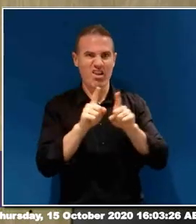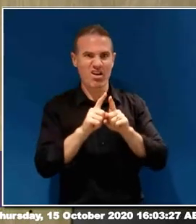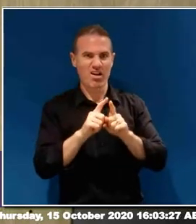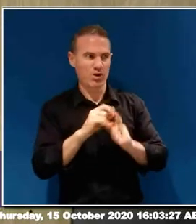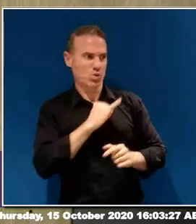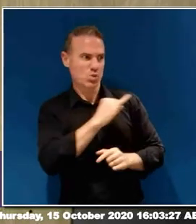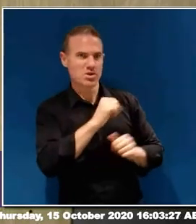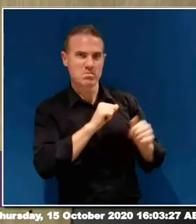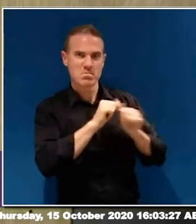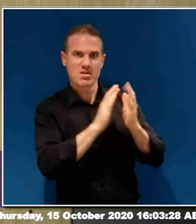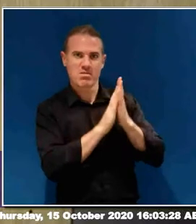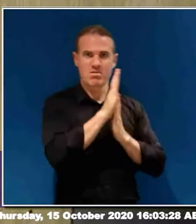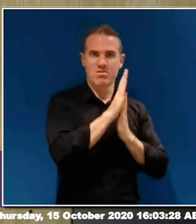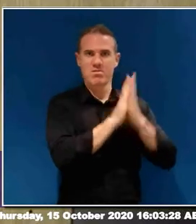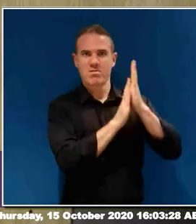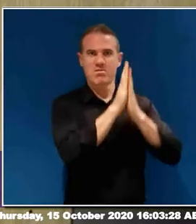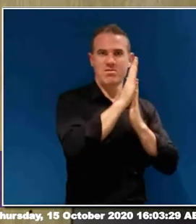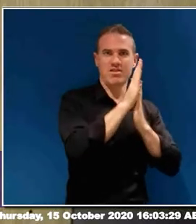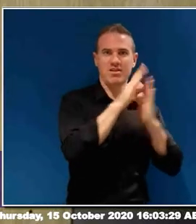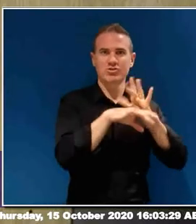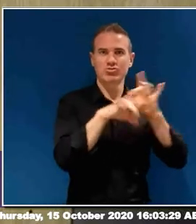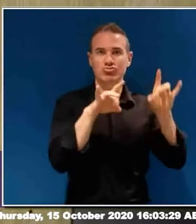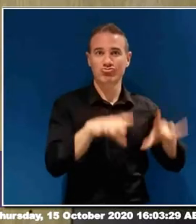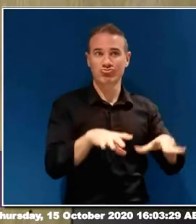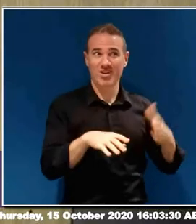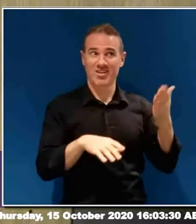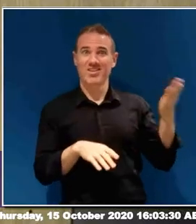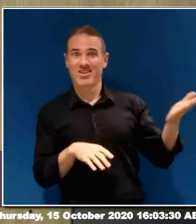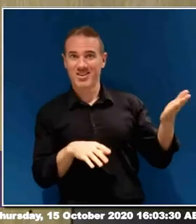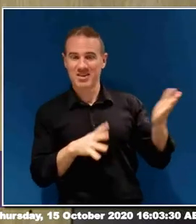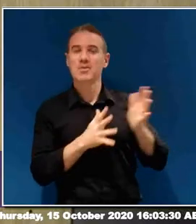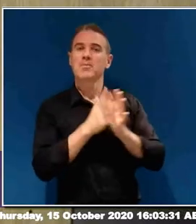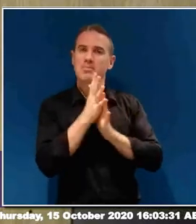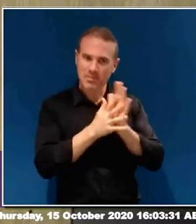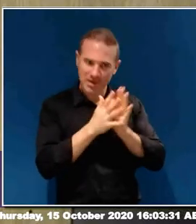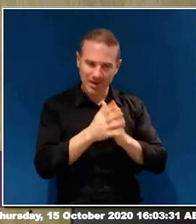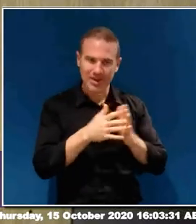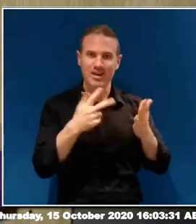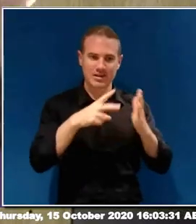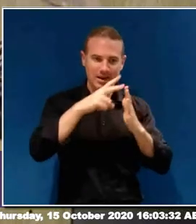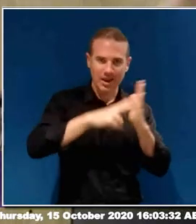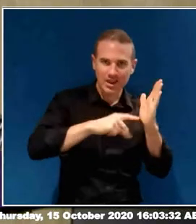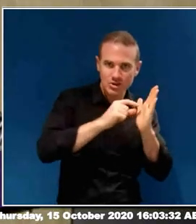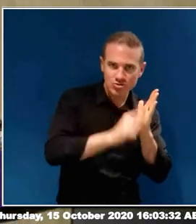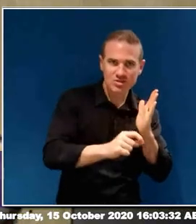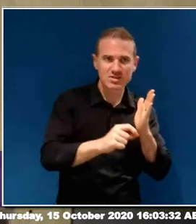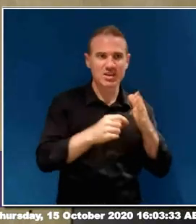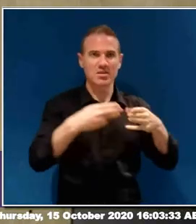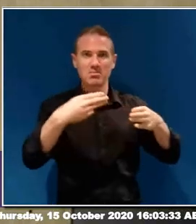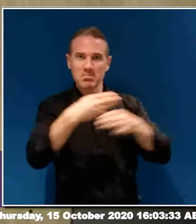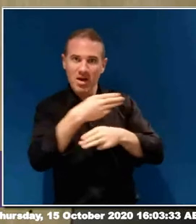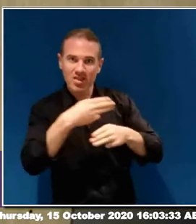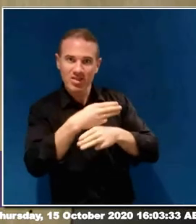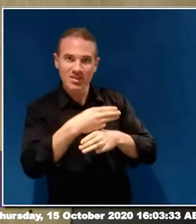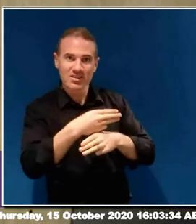is being measured and compared and principals are being punished for poor outcomes in relation to that.